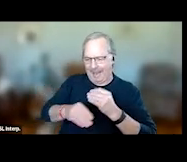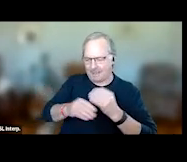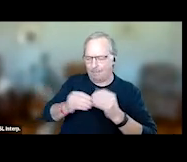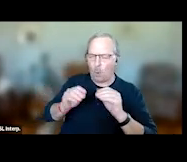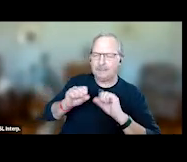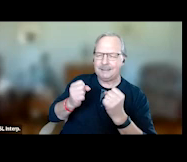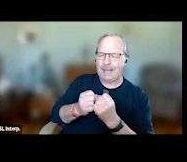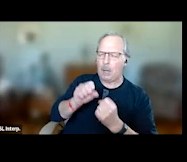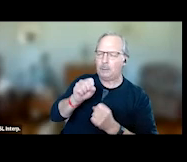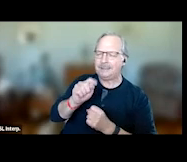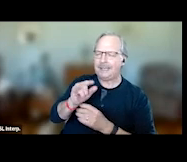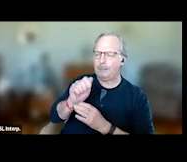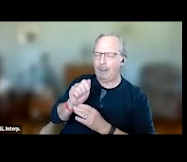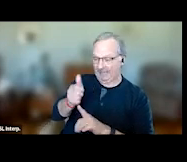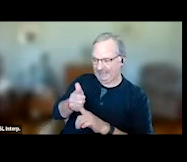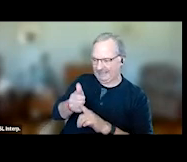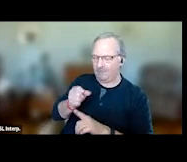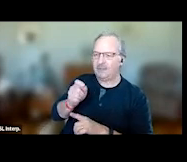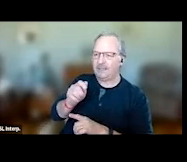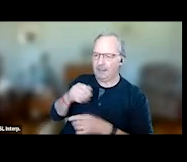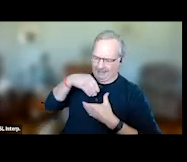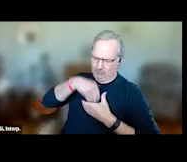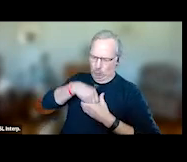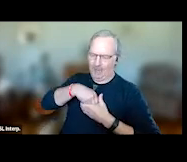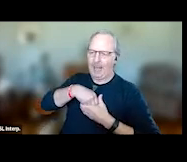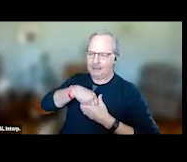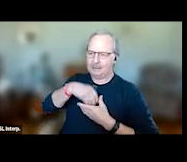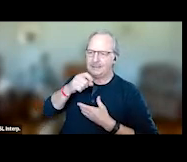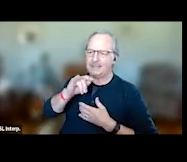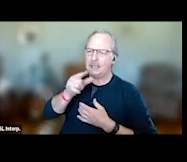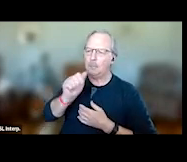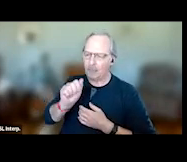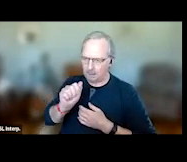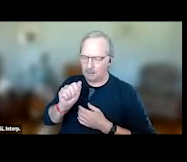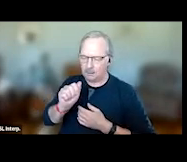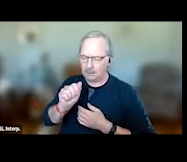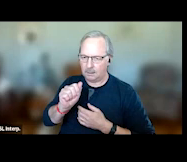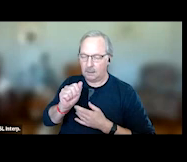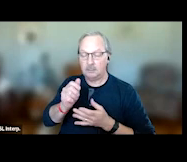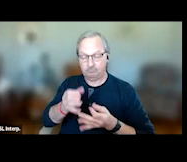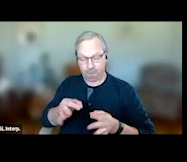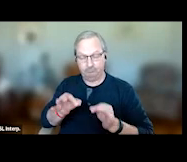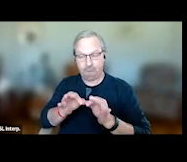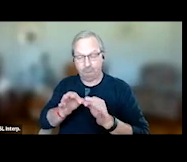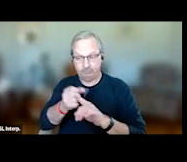and self-stigma, which is internalized stigma. And these significantly impact outcomes.